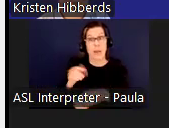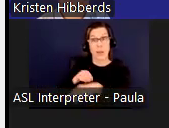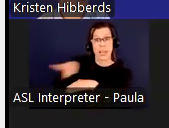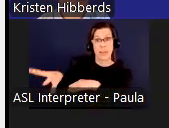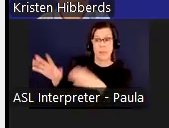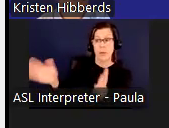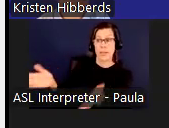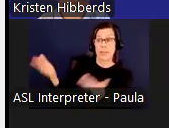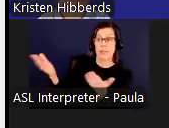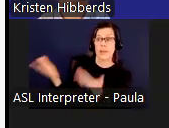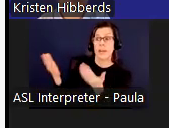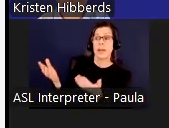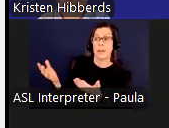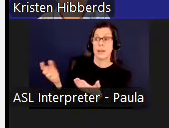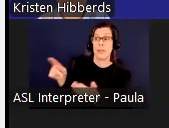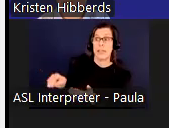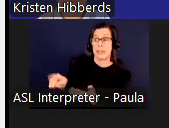So just an addition there, a recommended addition.